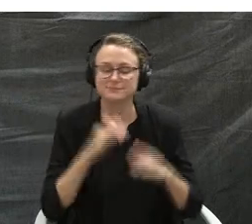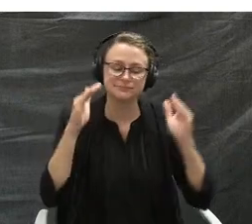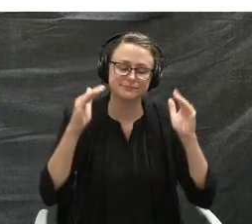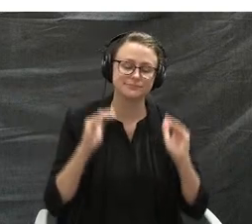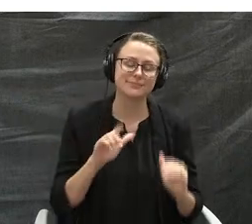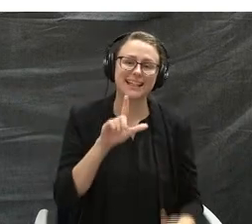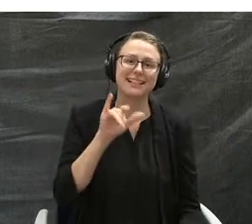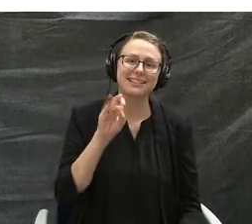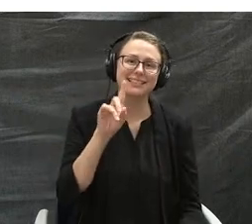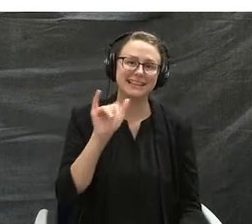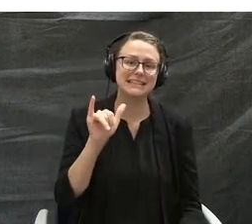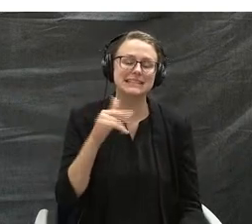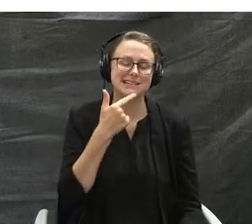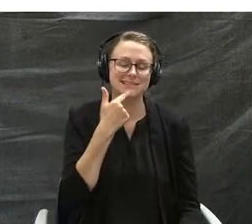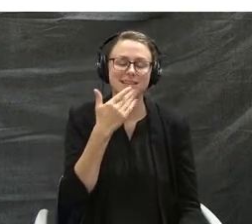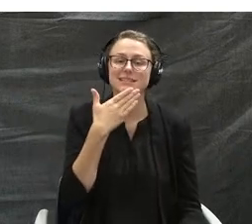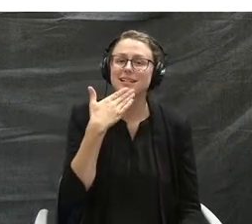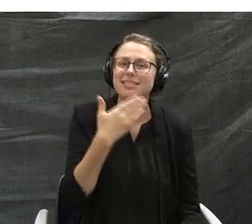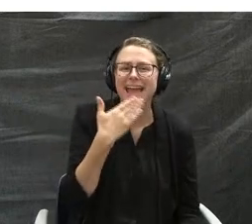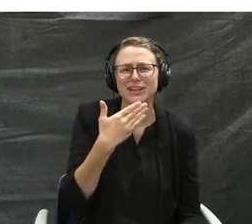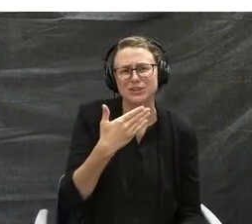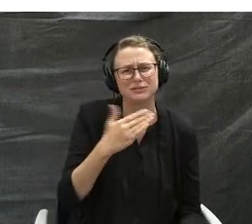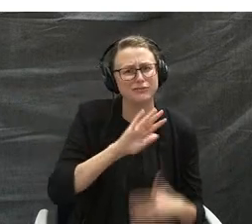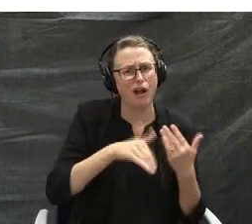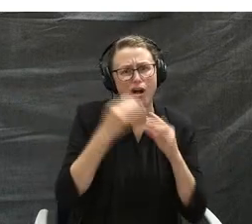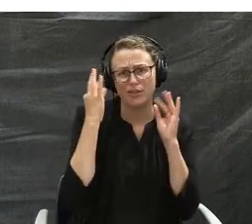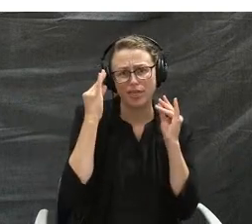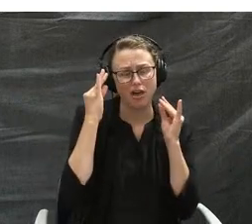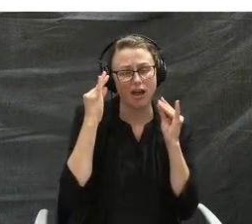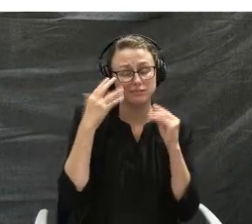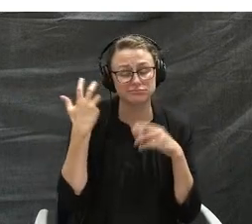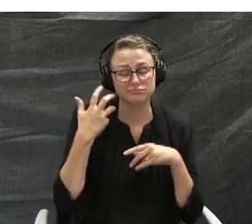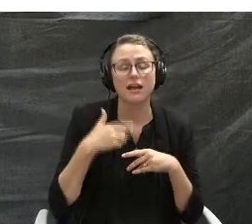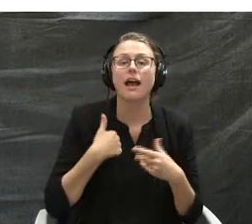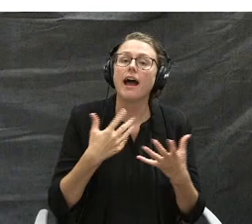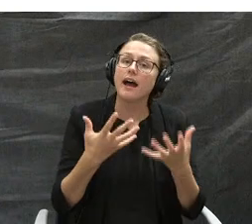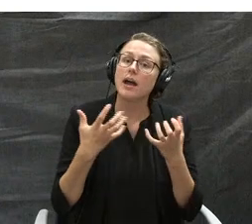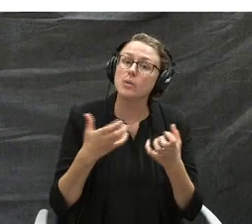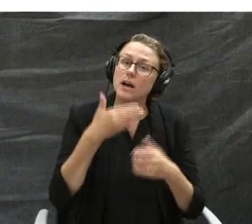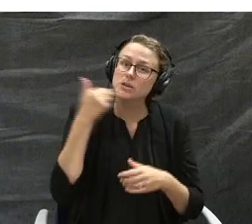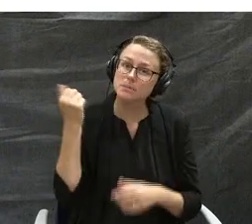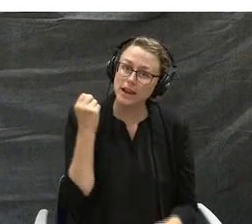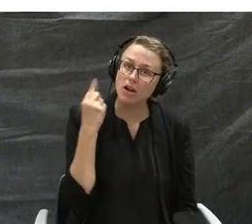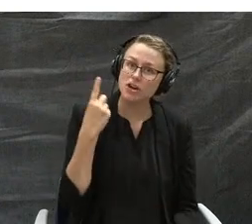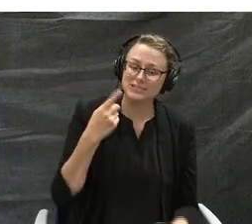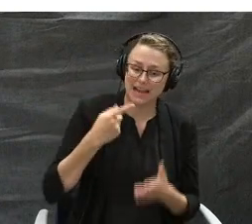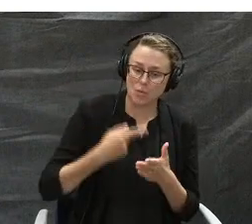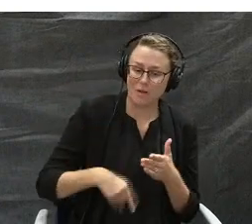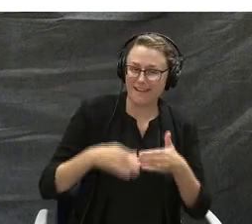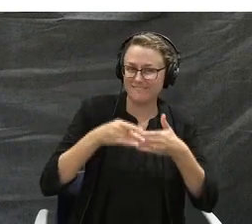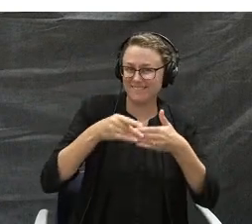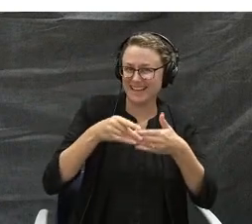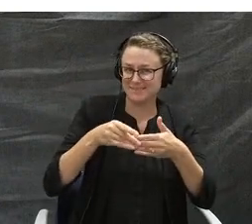the thought that went into these plans. I would like to better understand what flexibility will be provided for families of